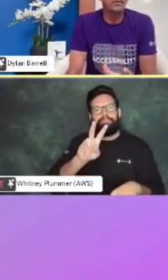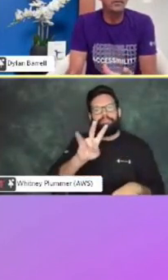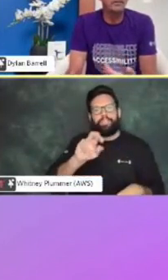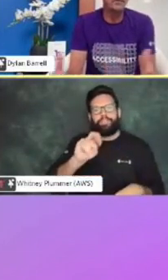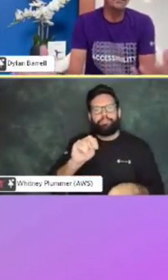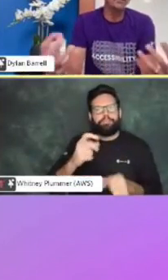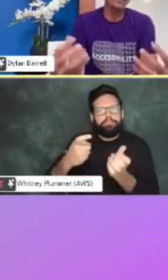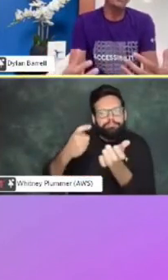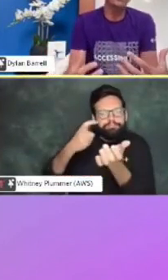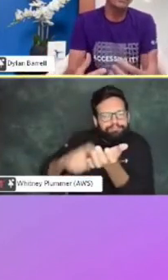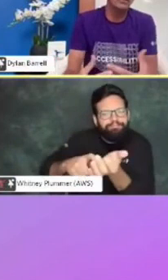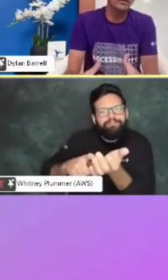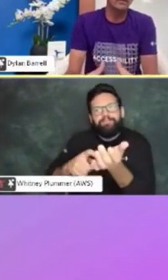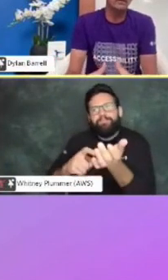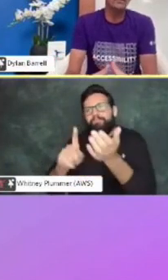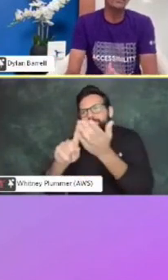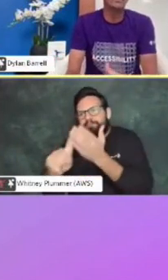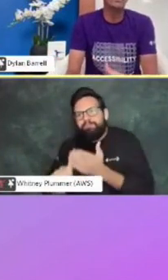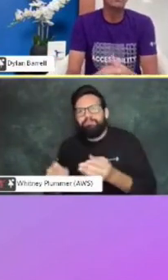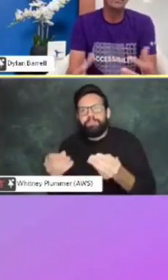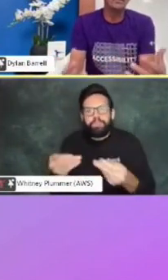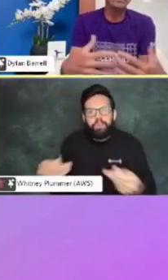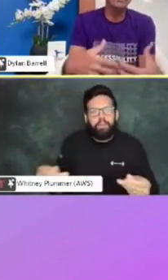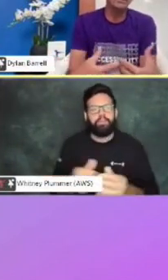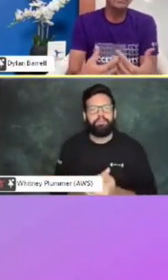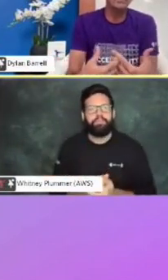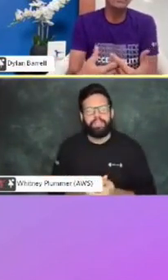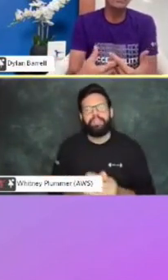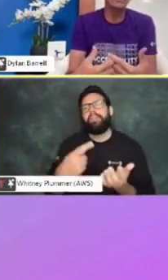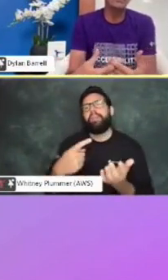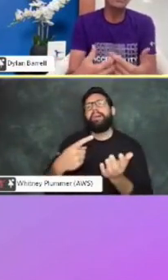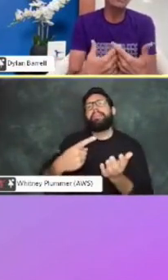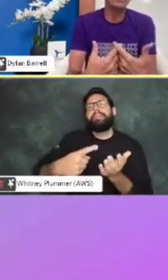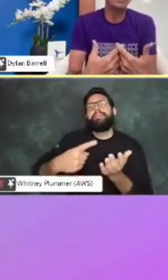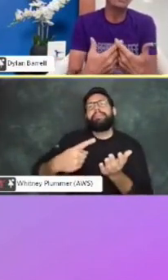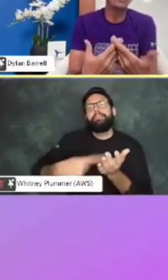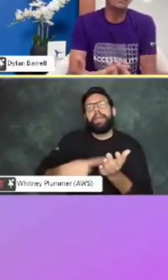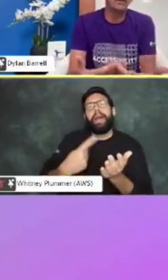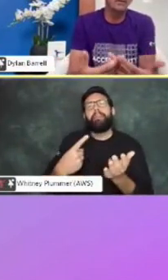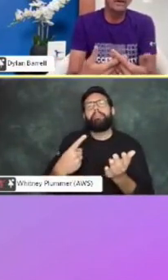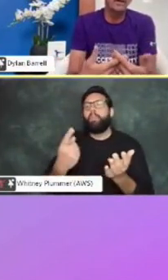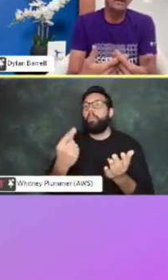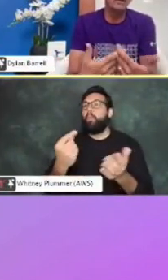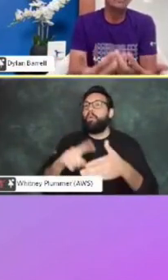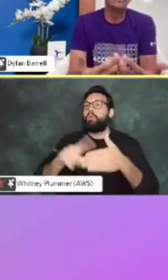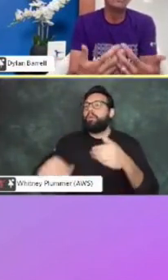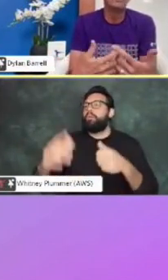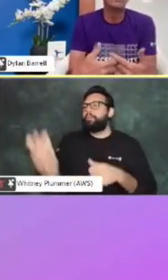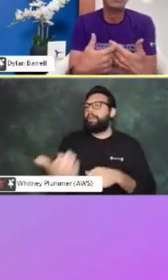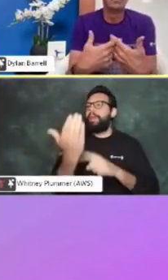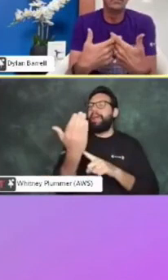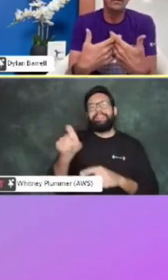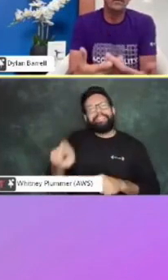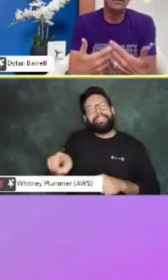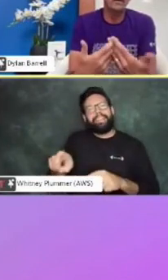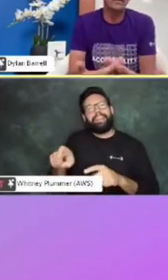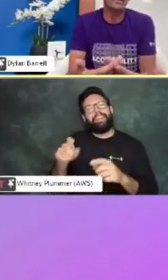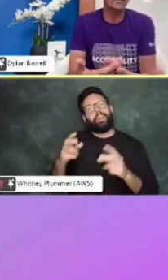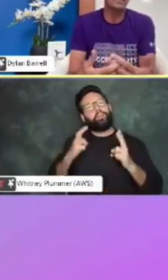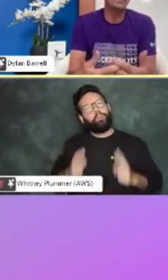to interpretation or you need additional information, we integrate those into tools where we make the human more efficient and effective